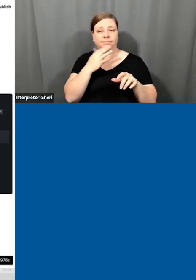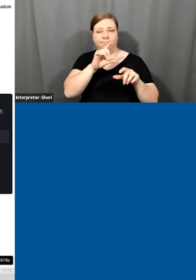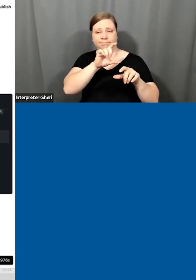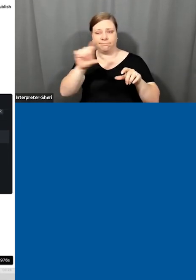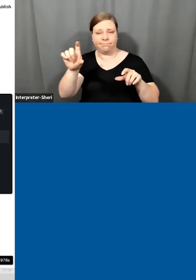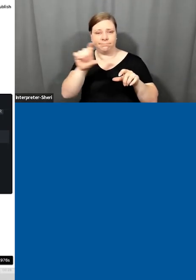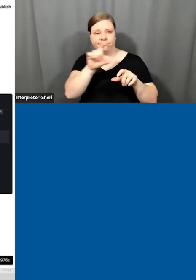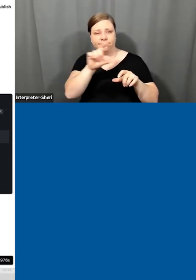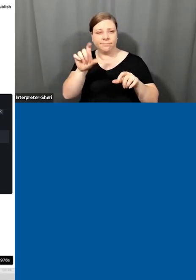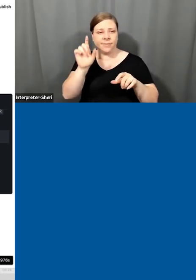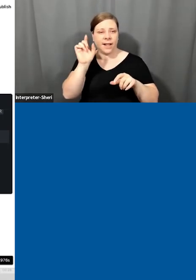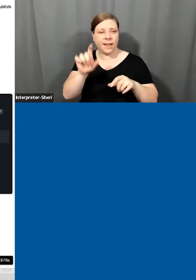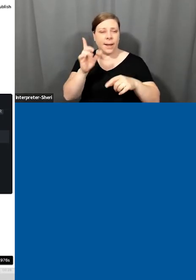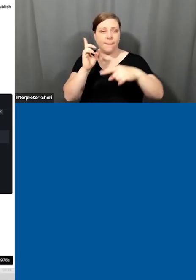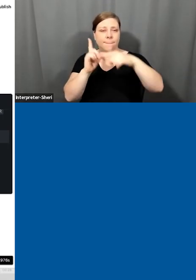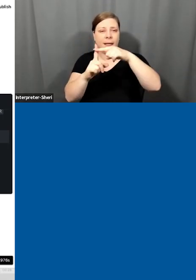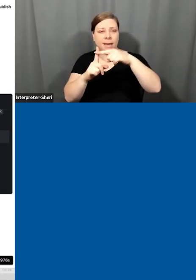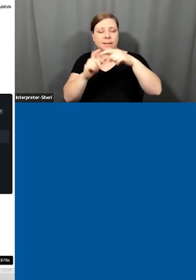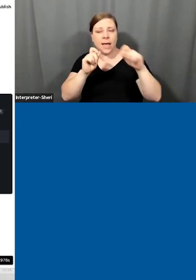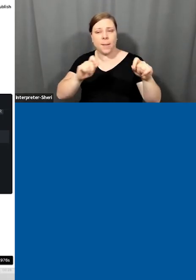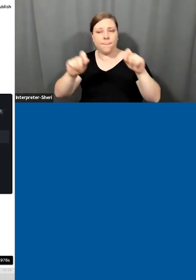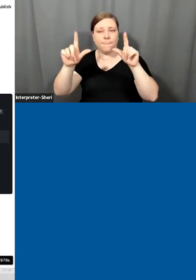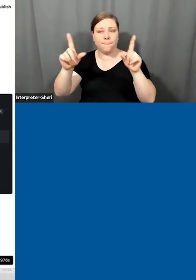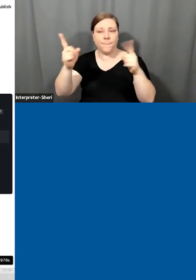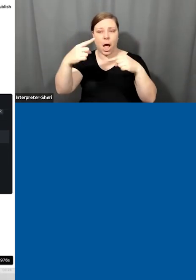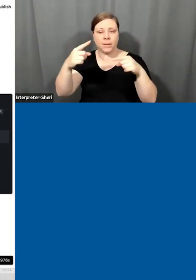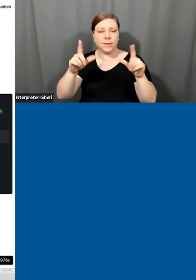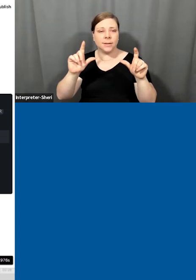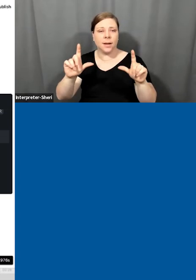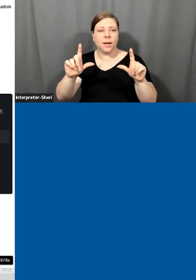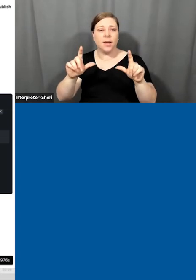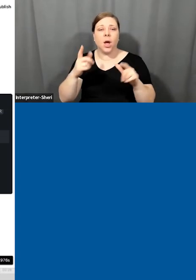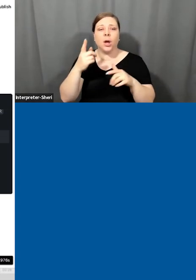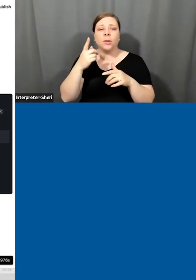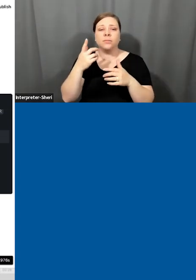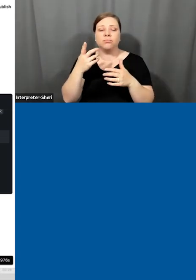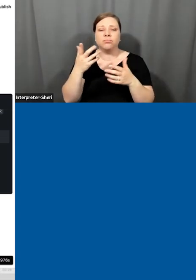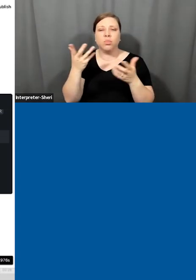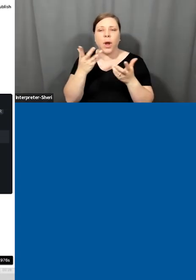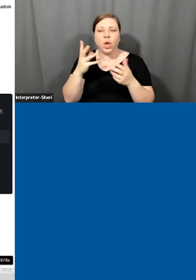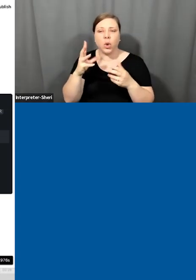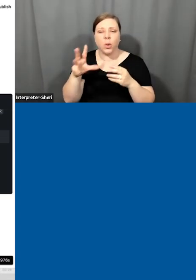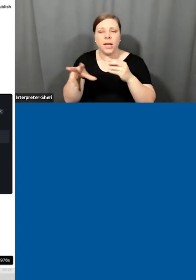and a little dialogue box pops up that says, what would you like to insert and search for fancy captions.